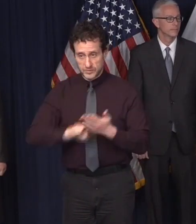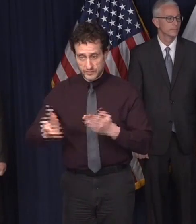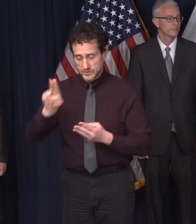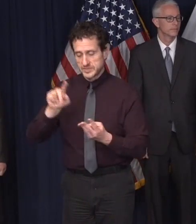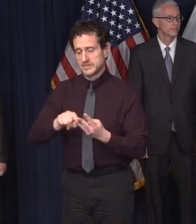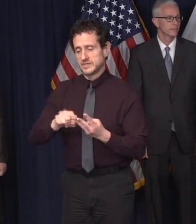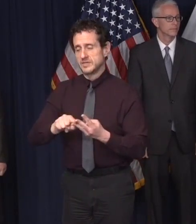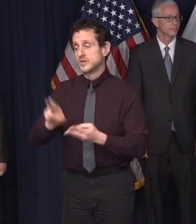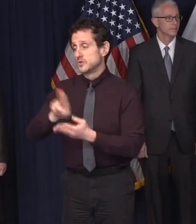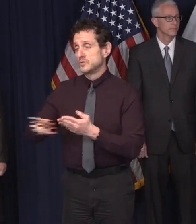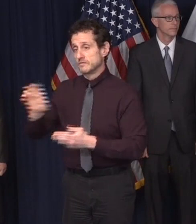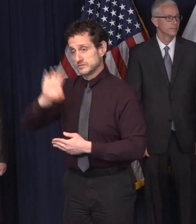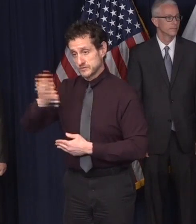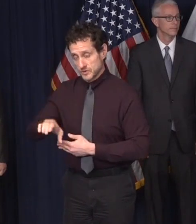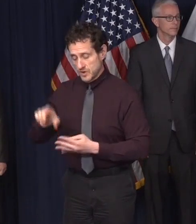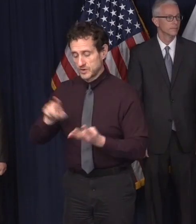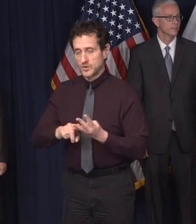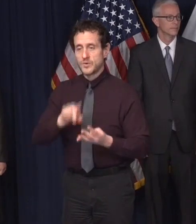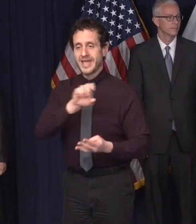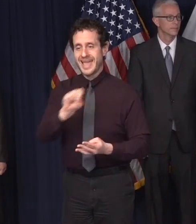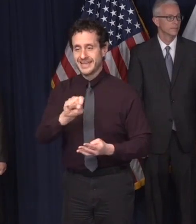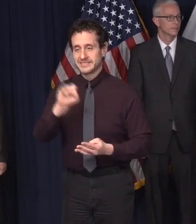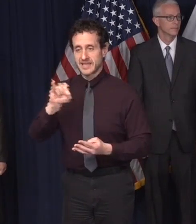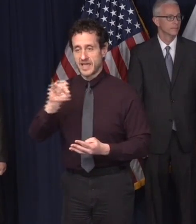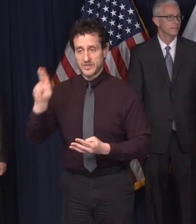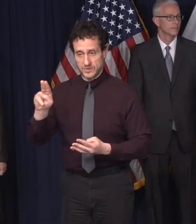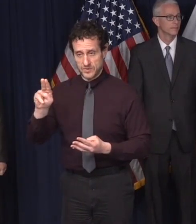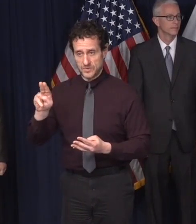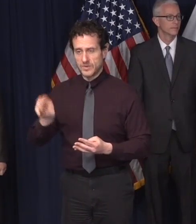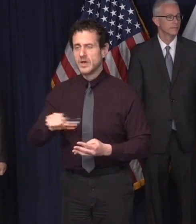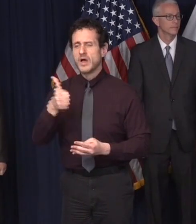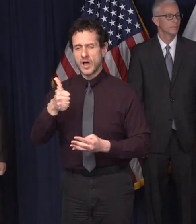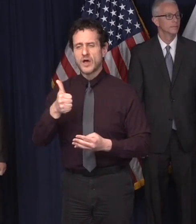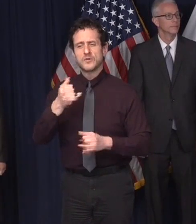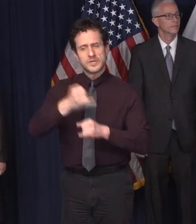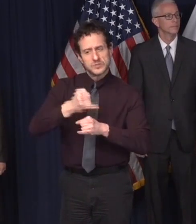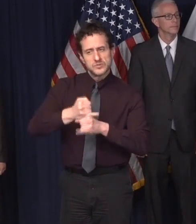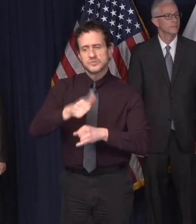AND MODELERS FROM THE GREATEST INSTITUTIONS OF THE WORLD LIKE UNIVERSITY OF ILLINOIS.